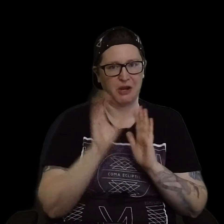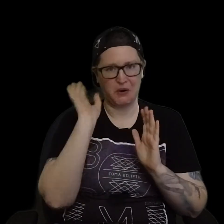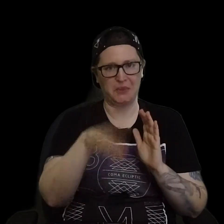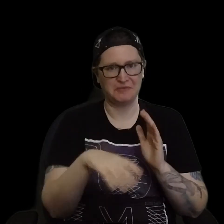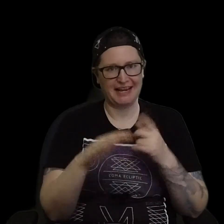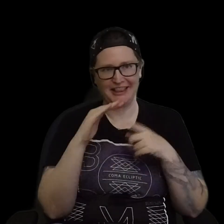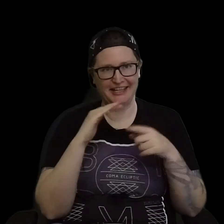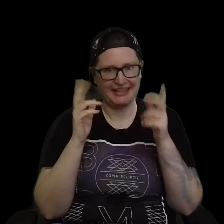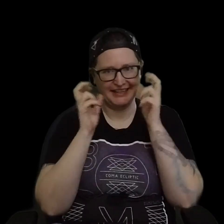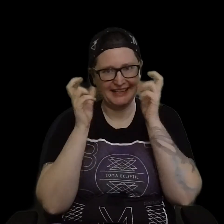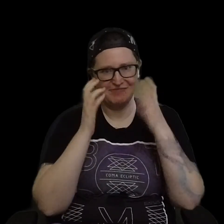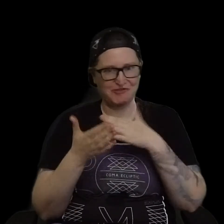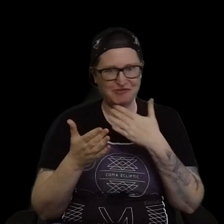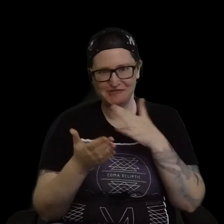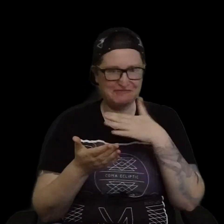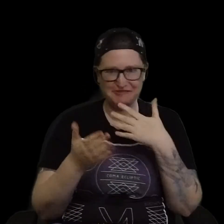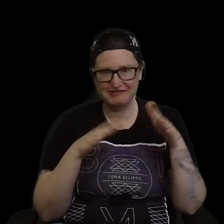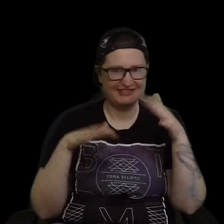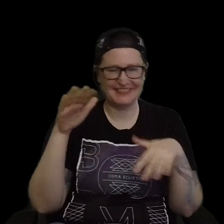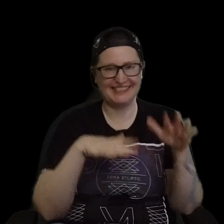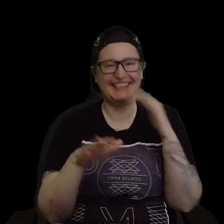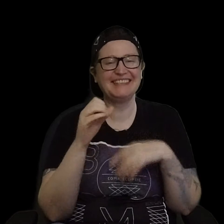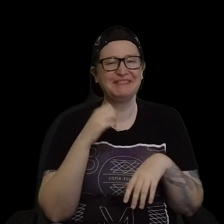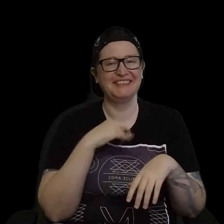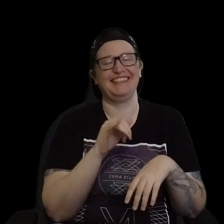like you have to be listening to it in the background the whole time that you're going